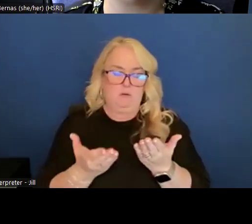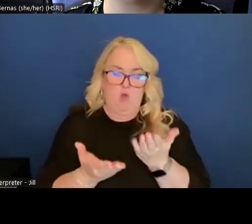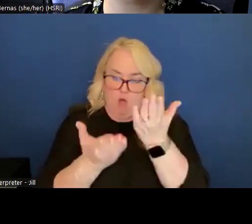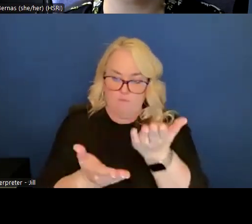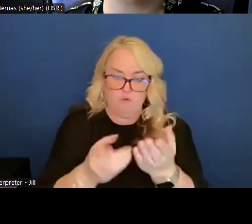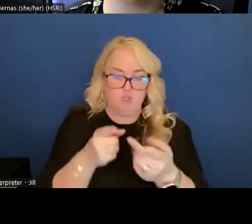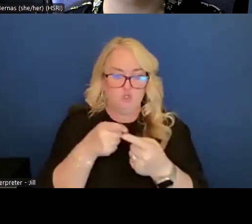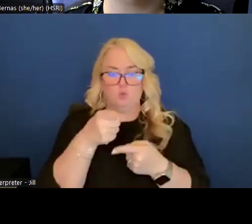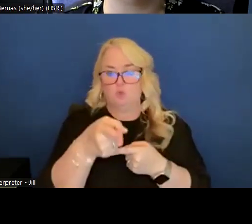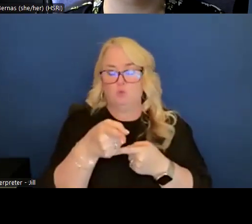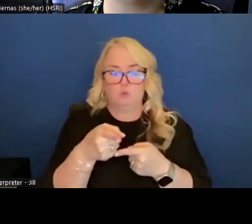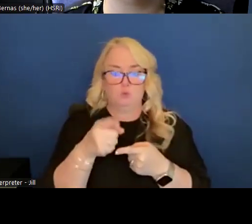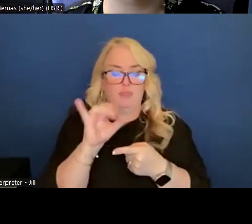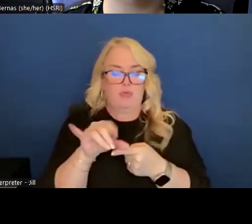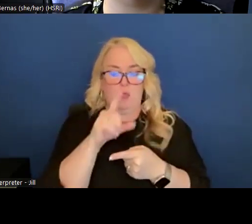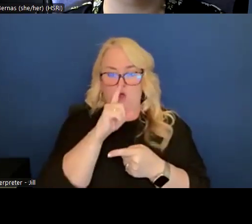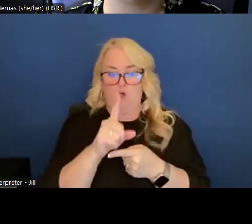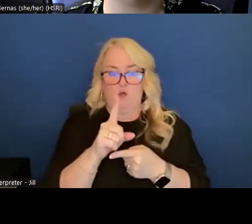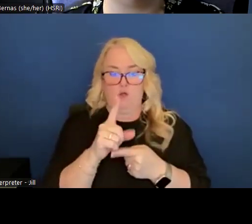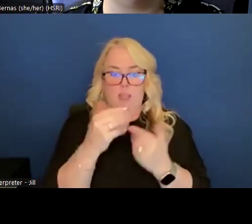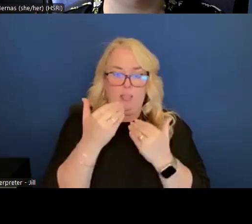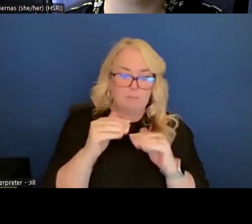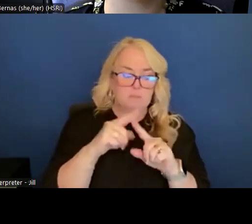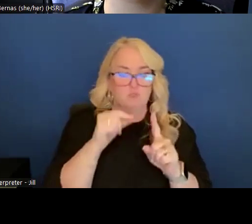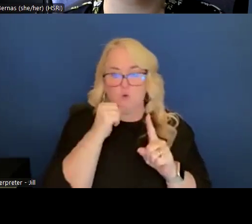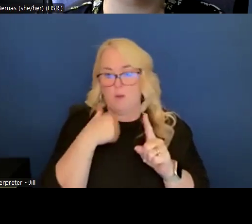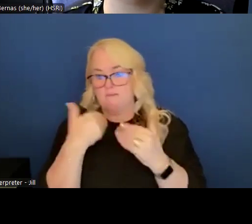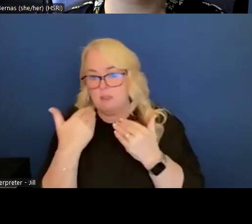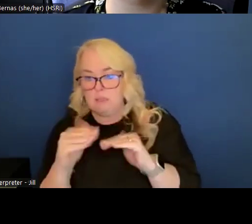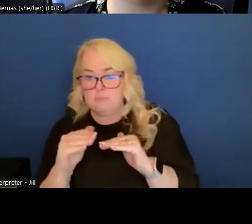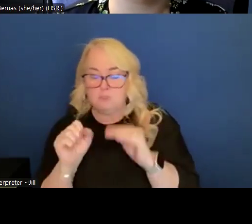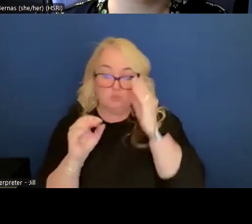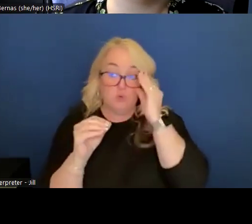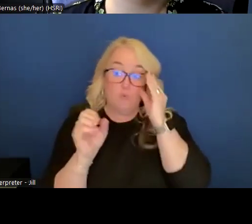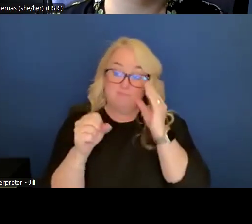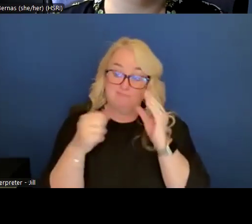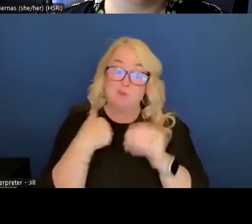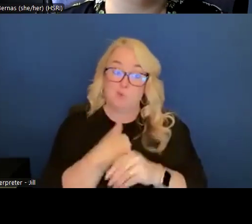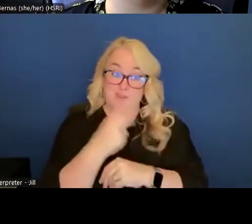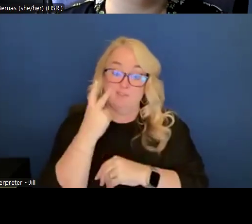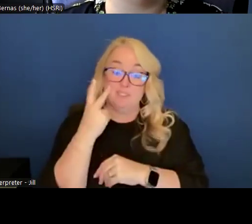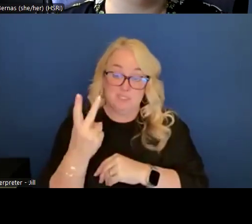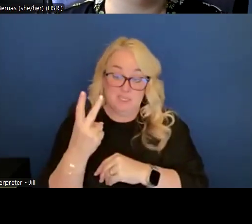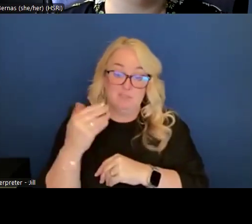that don't have limits. So, we often see where advocates call